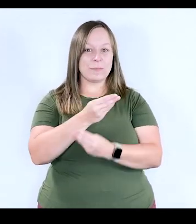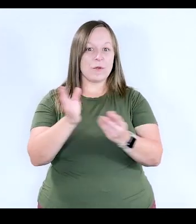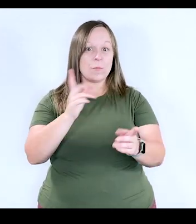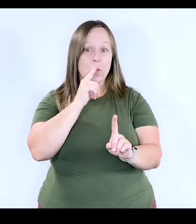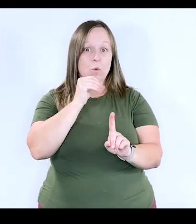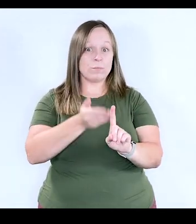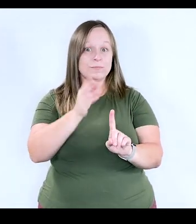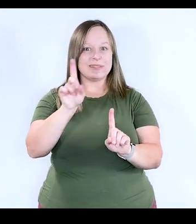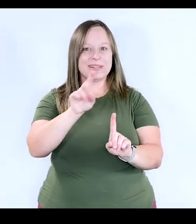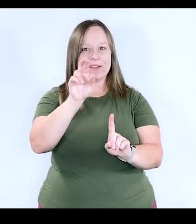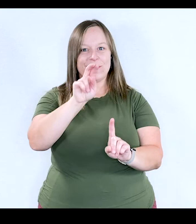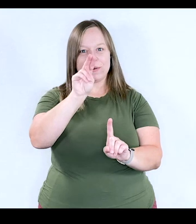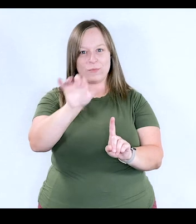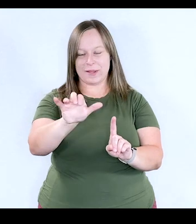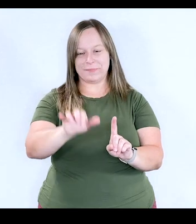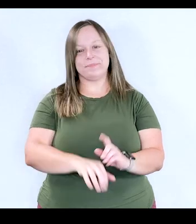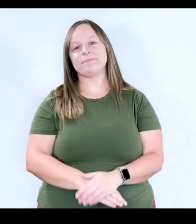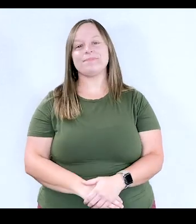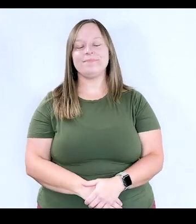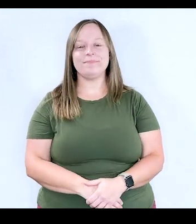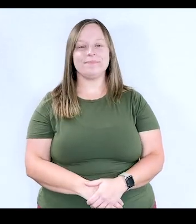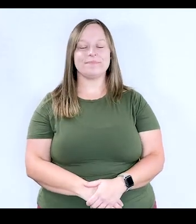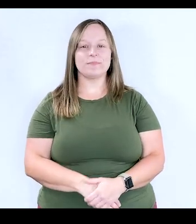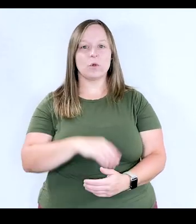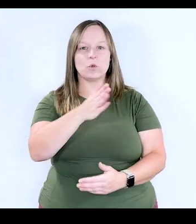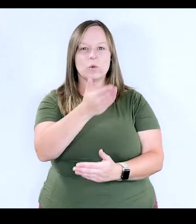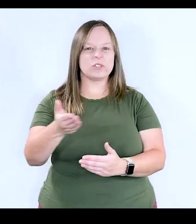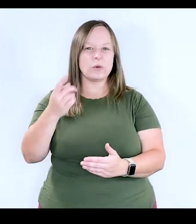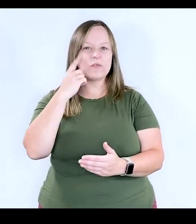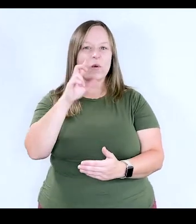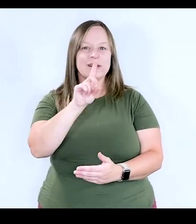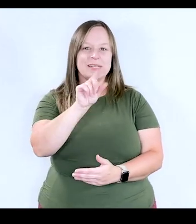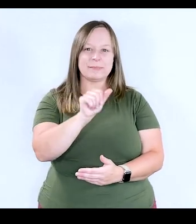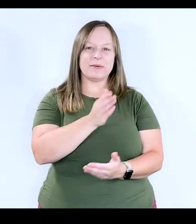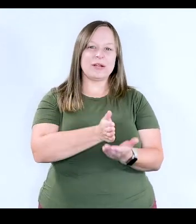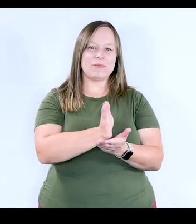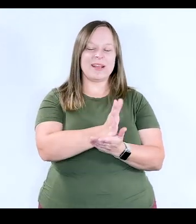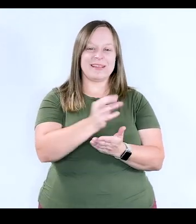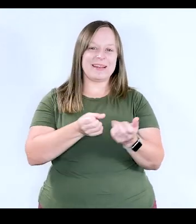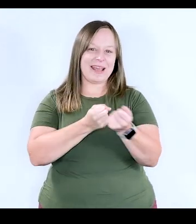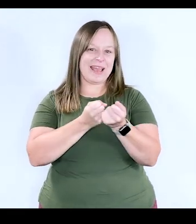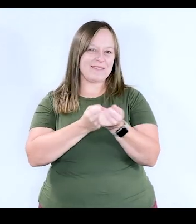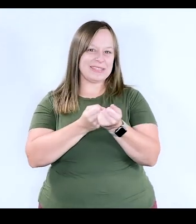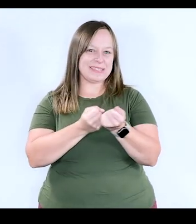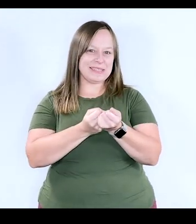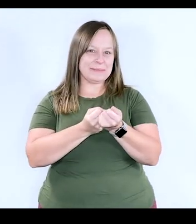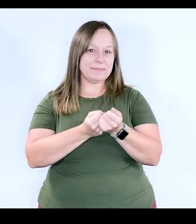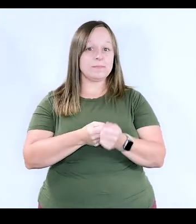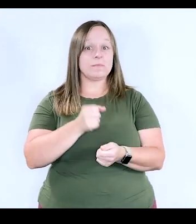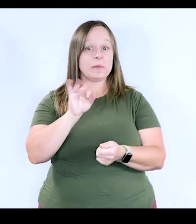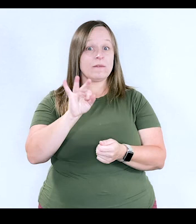has been brought to you by Disability Rights New York, your source for disability rights and advocacy.